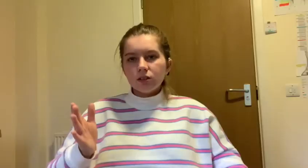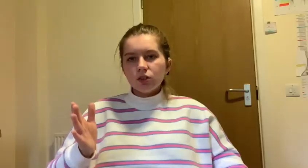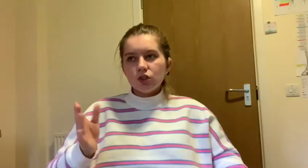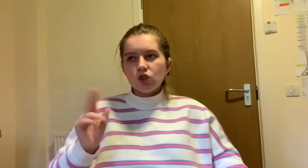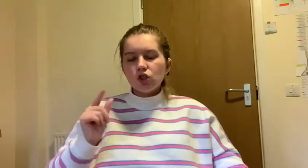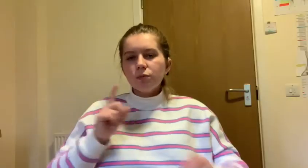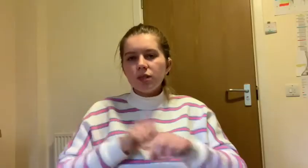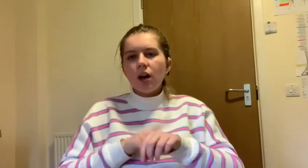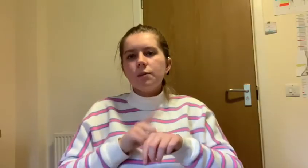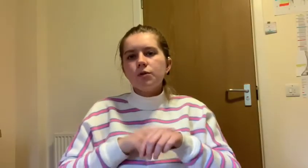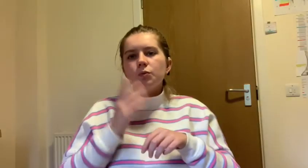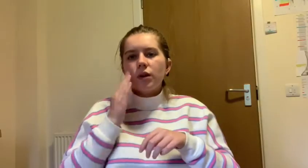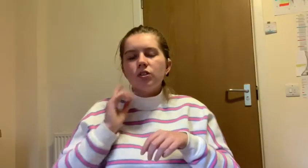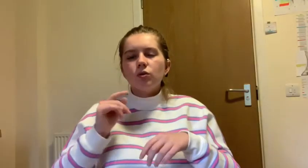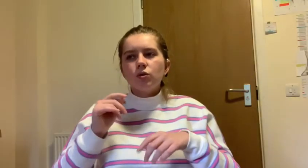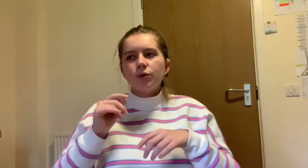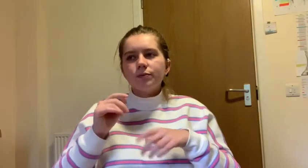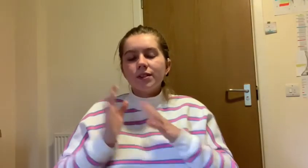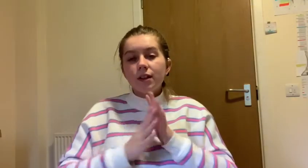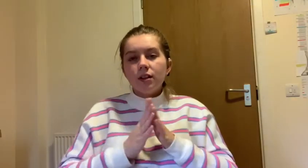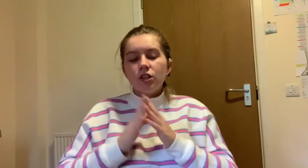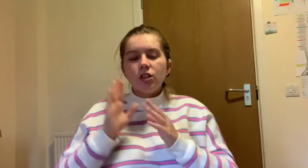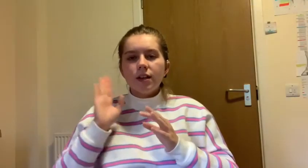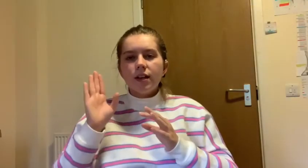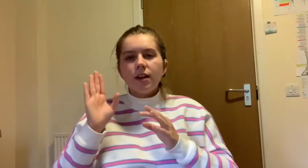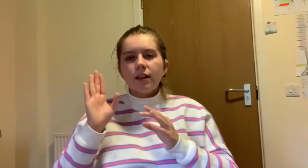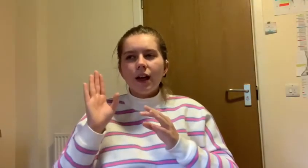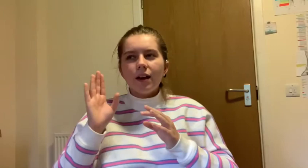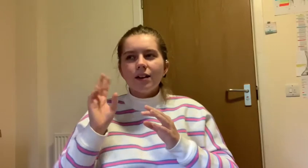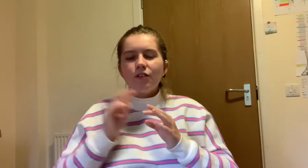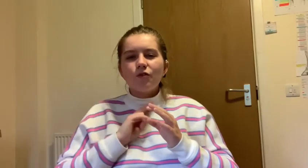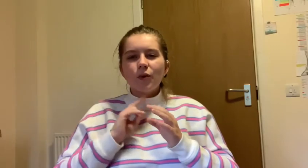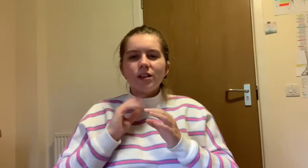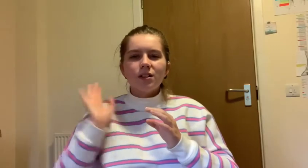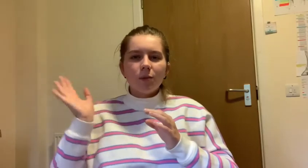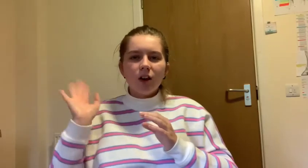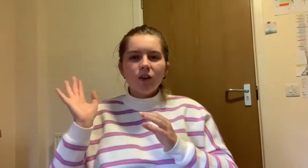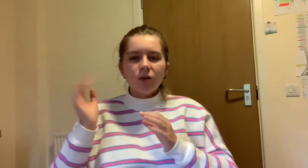Sometimes when you're signing you can hear a voice in the background.